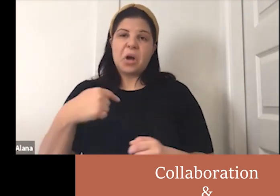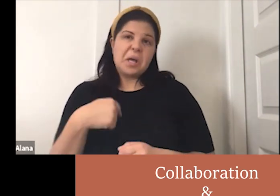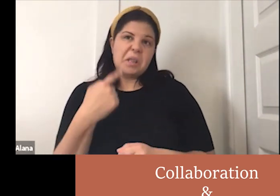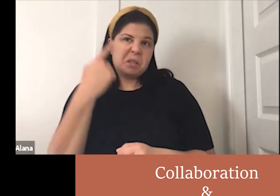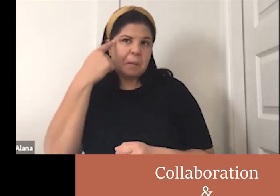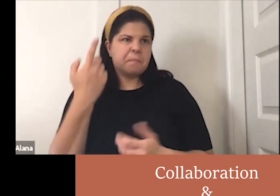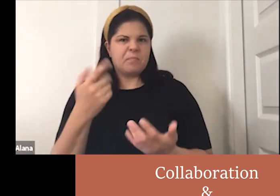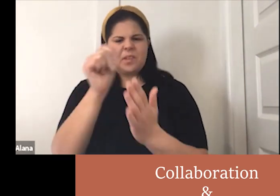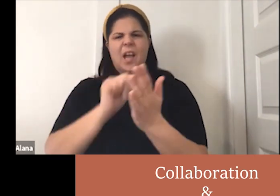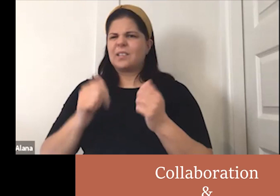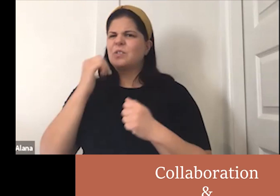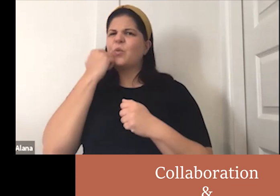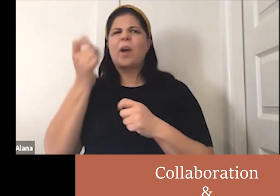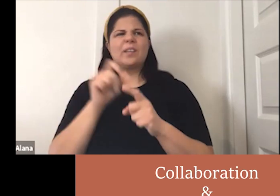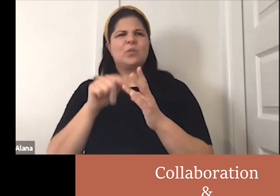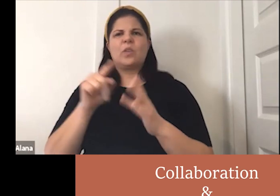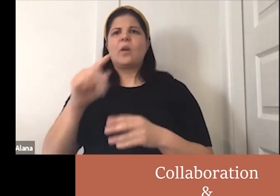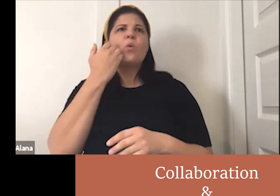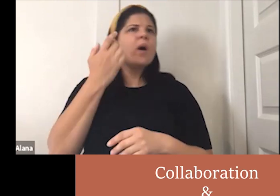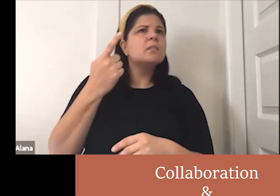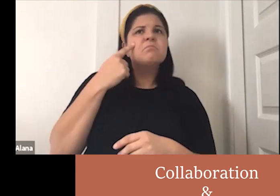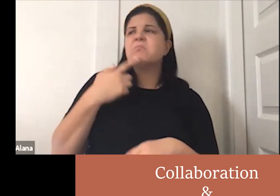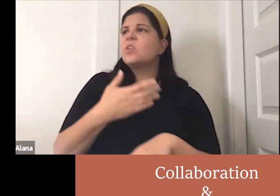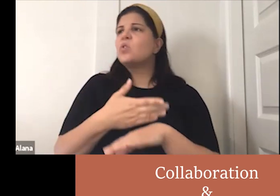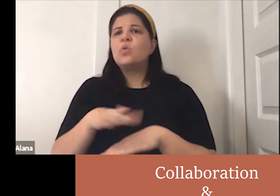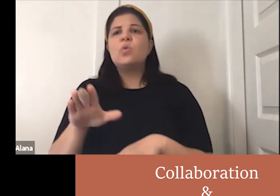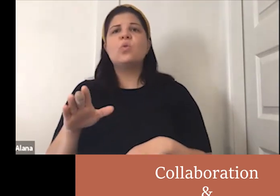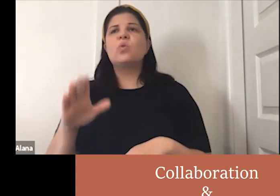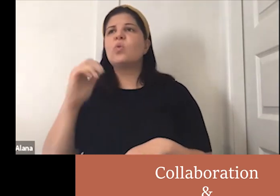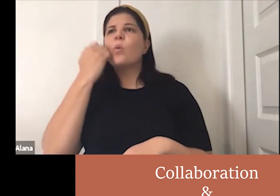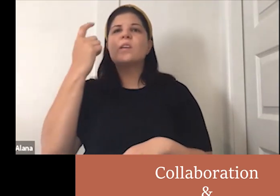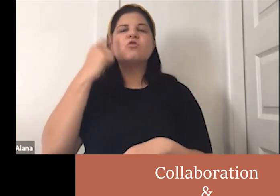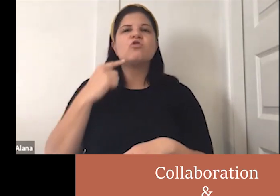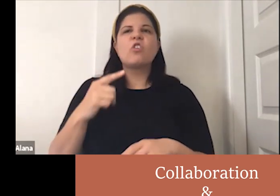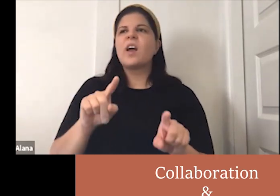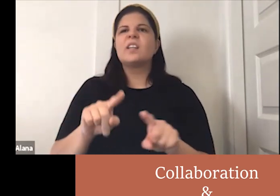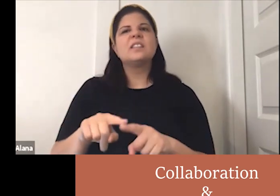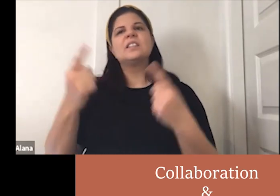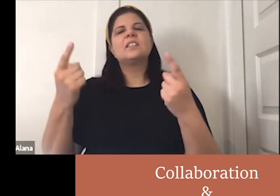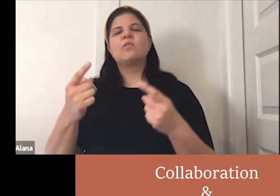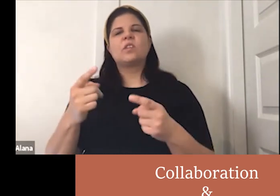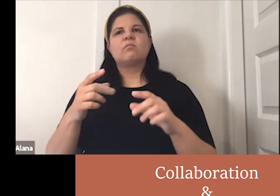They're always experimenting, always trying new things.